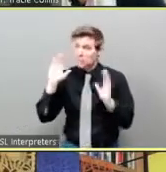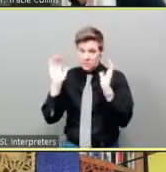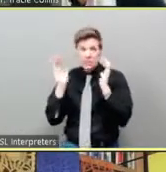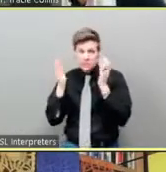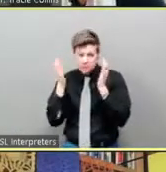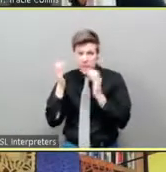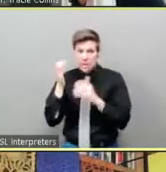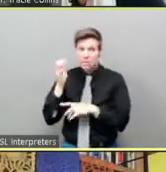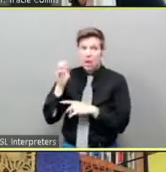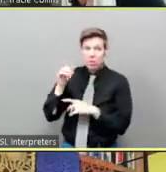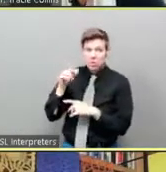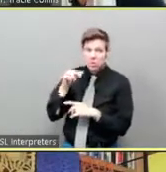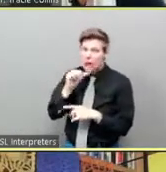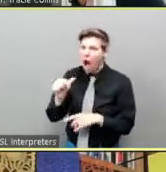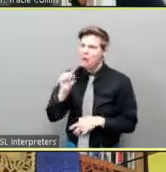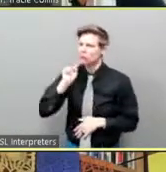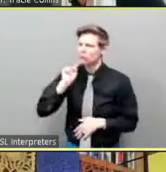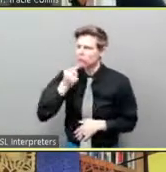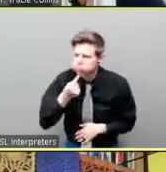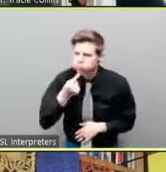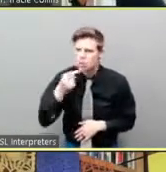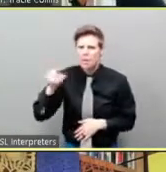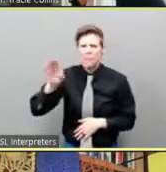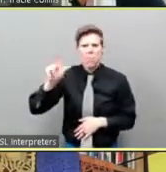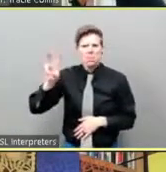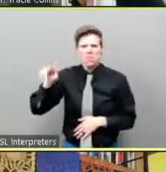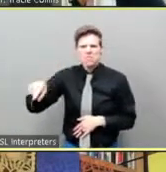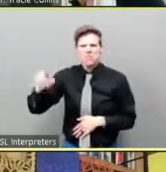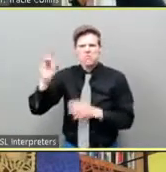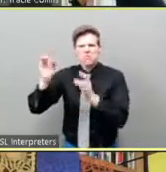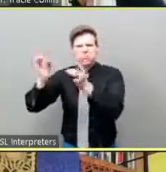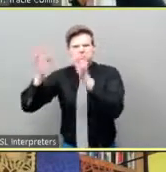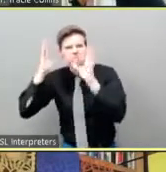severe disease. And then the last one that we should be of concern to all of